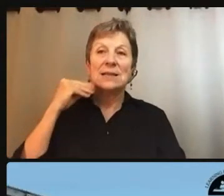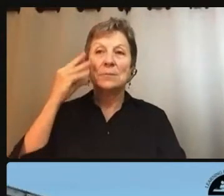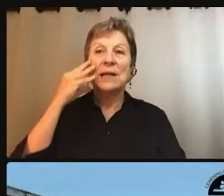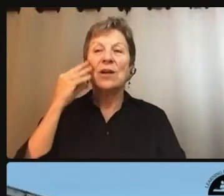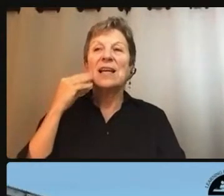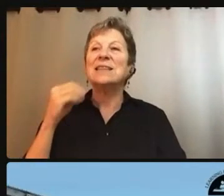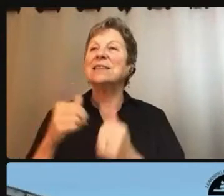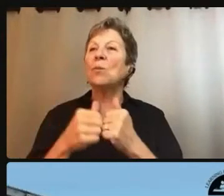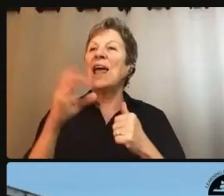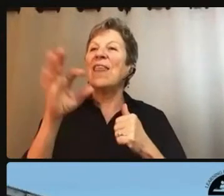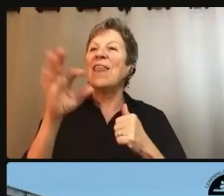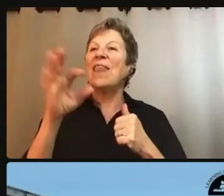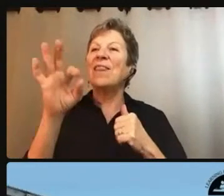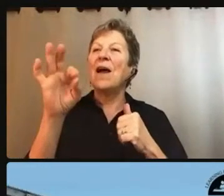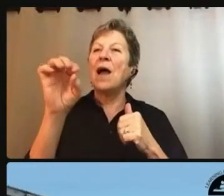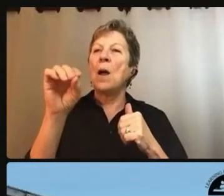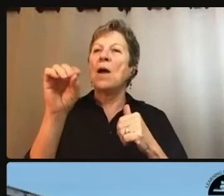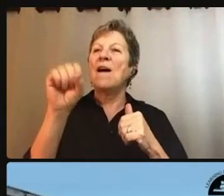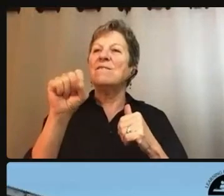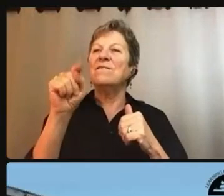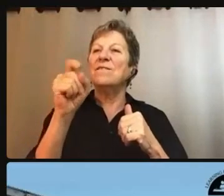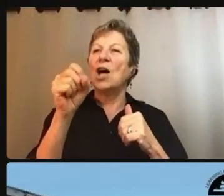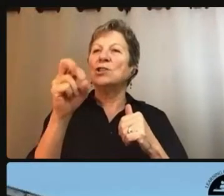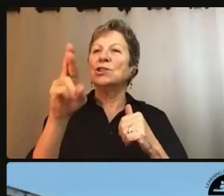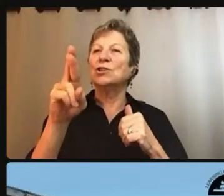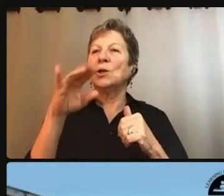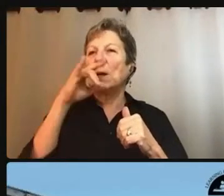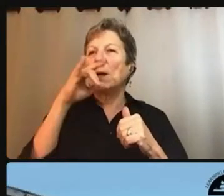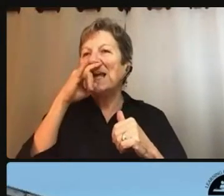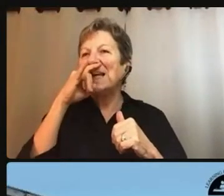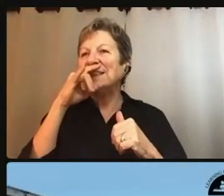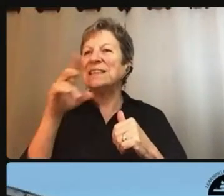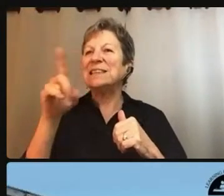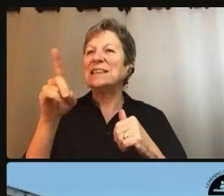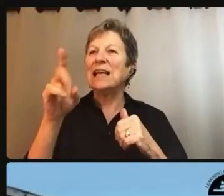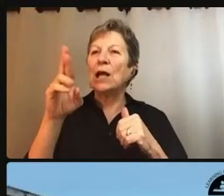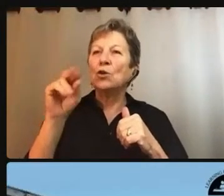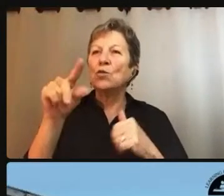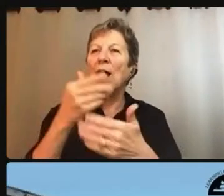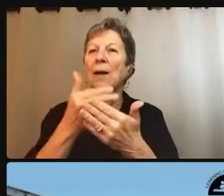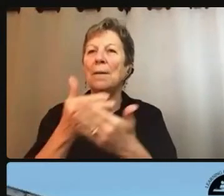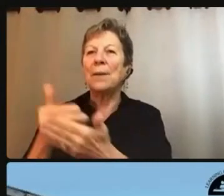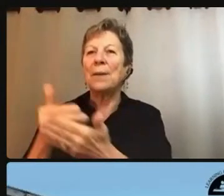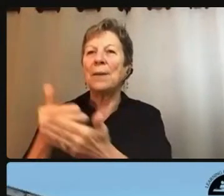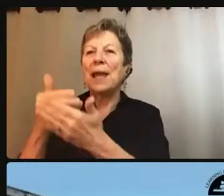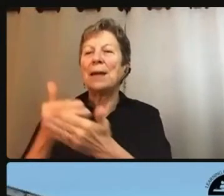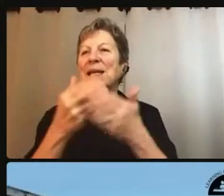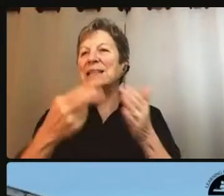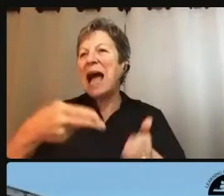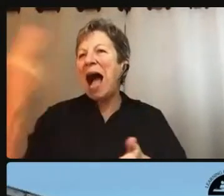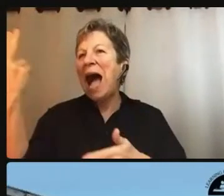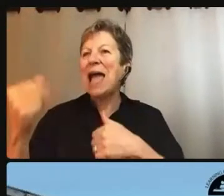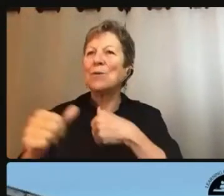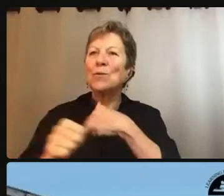DIFFERENT WAYS.